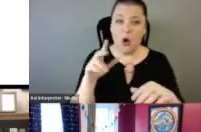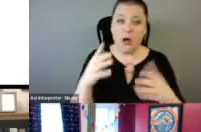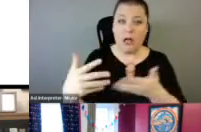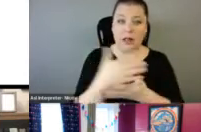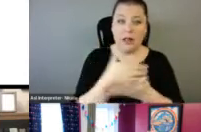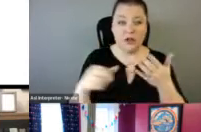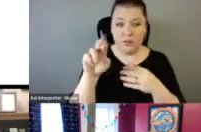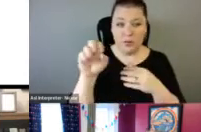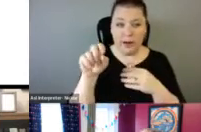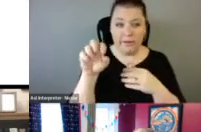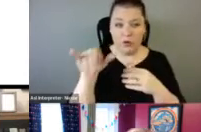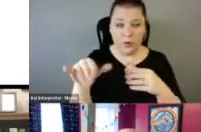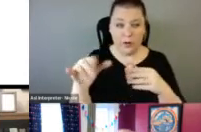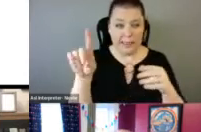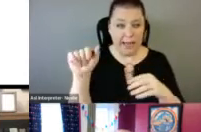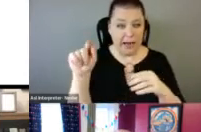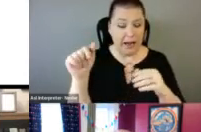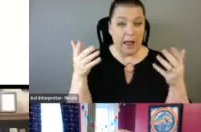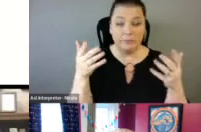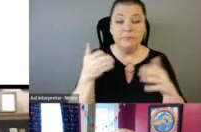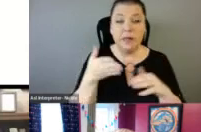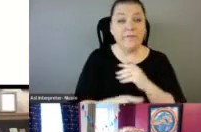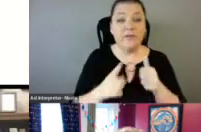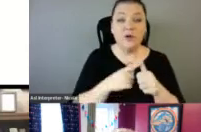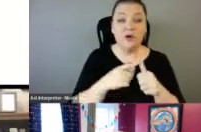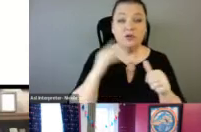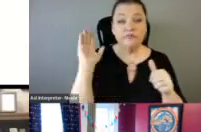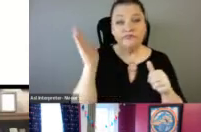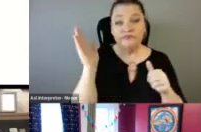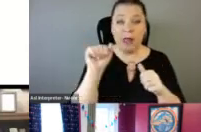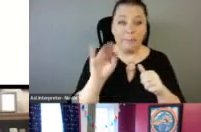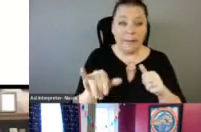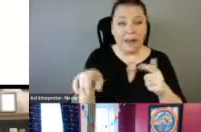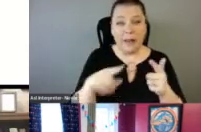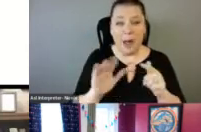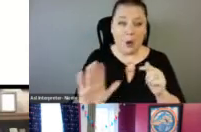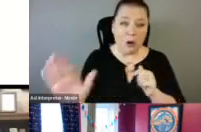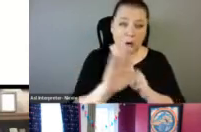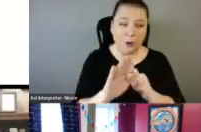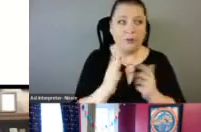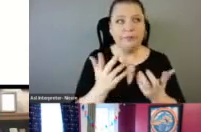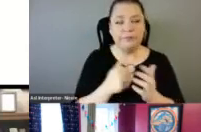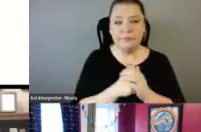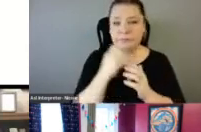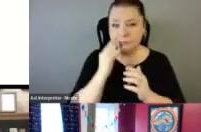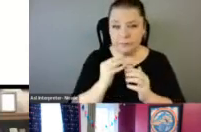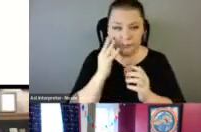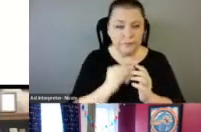So after Amy presents a bit about her experiences, she's